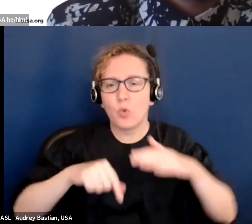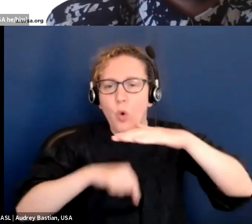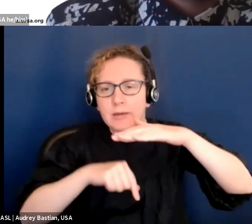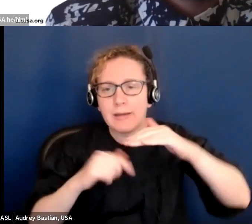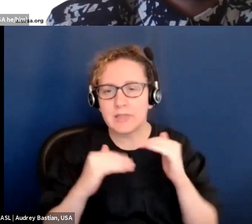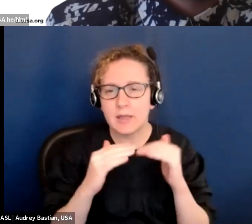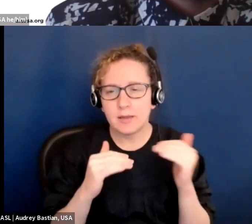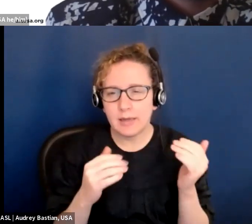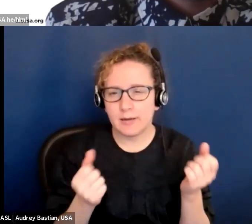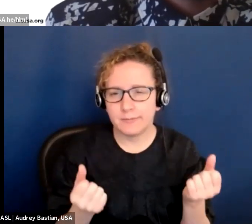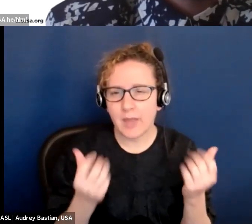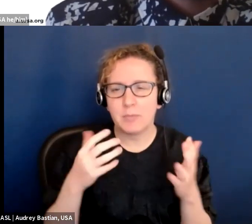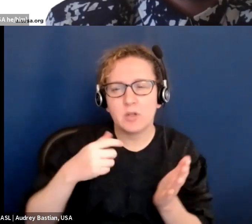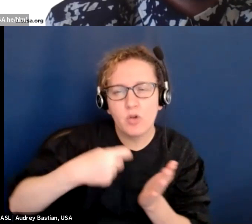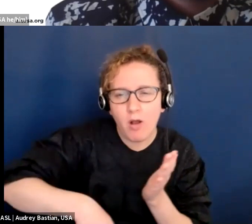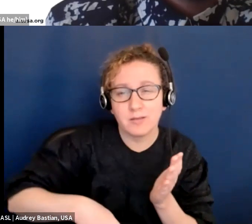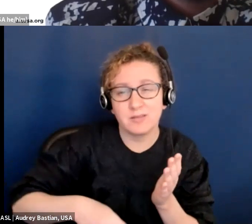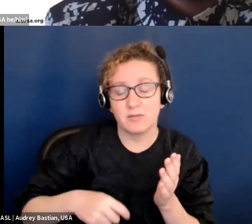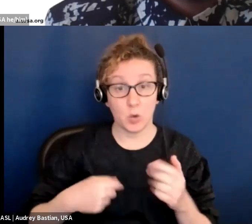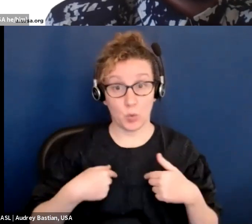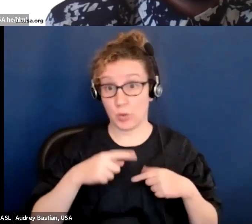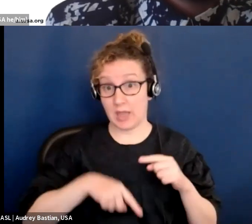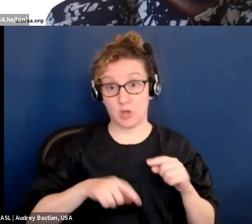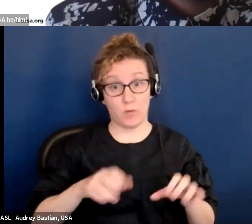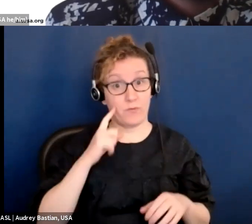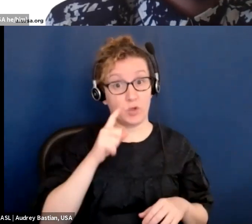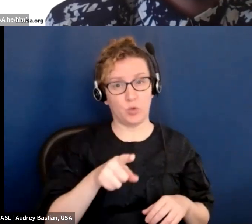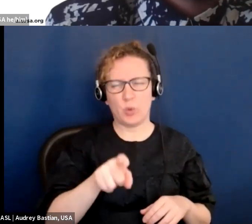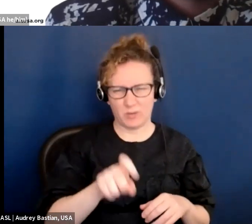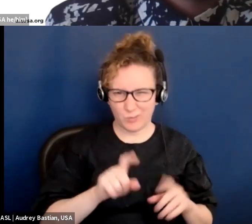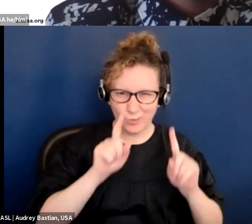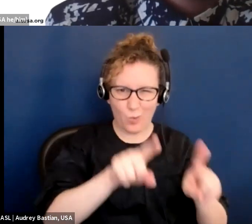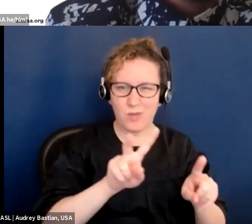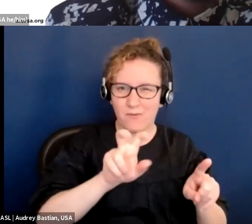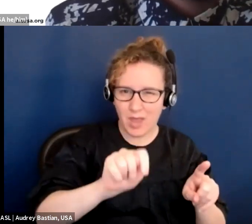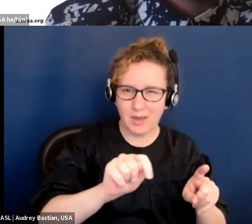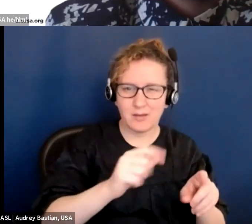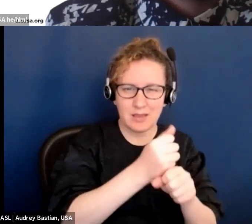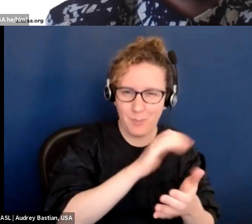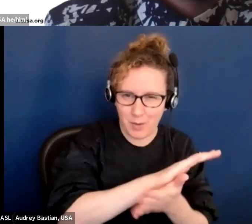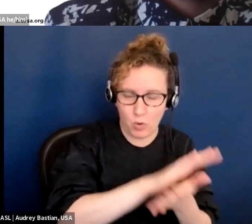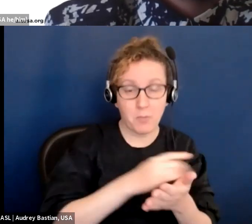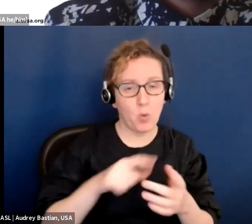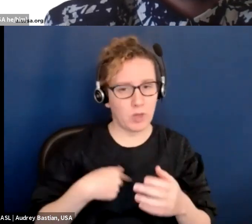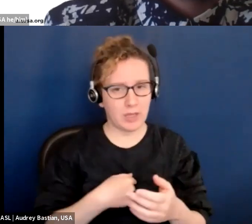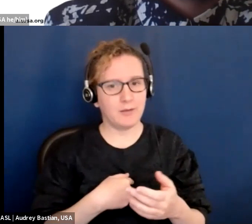because you have to go to the vet, you have to get the paperwork and those sorts of things. We do all of the support and gathering that information.